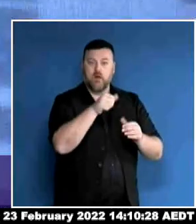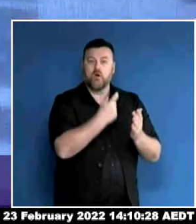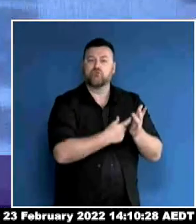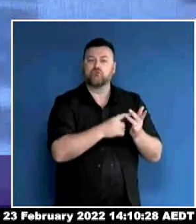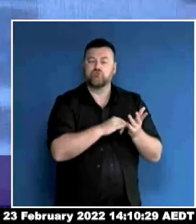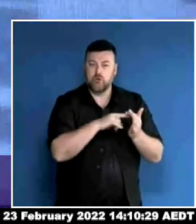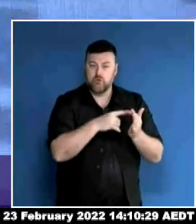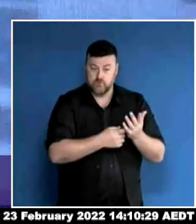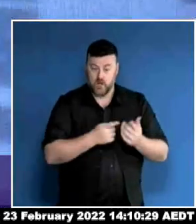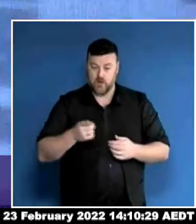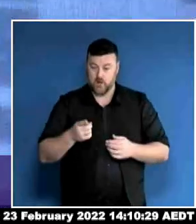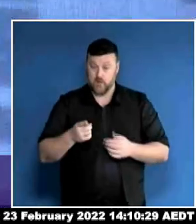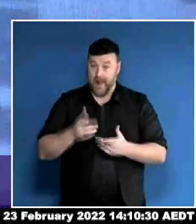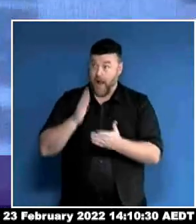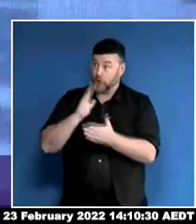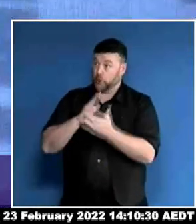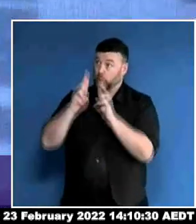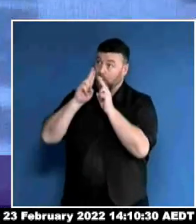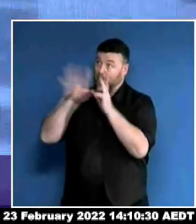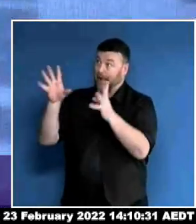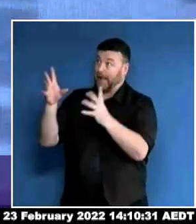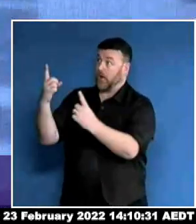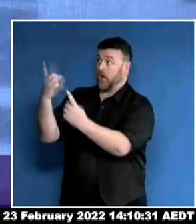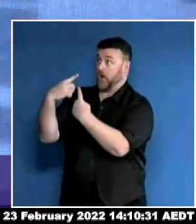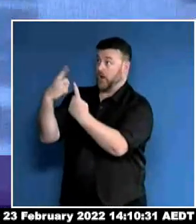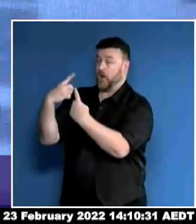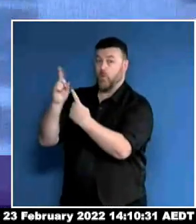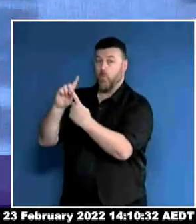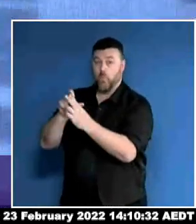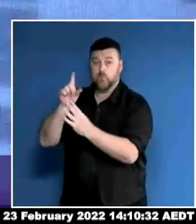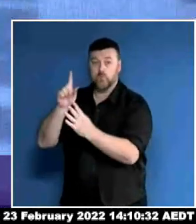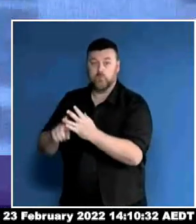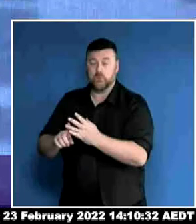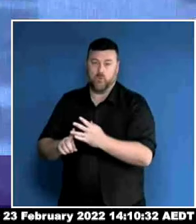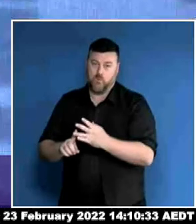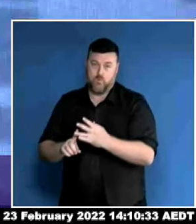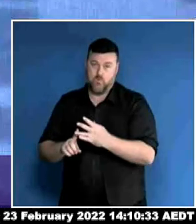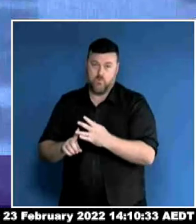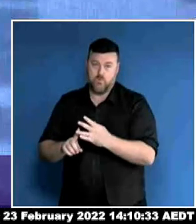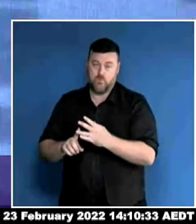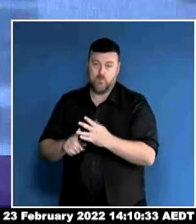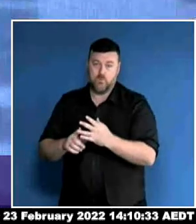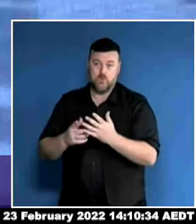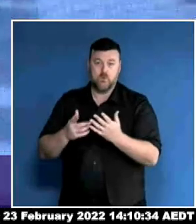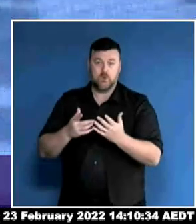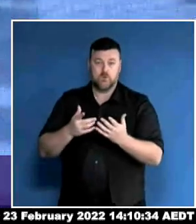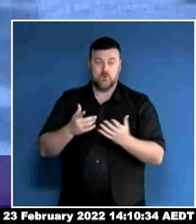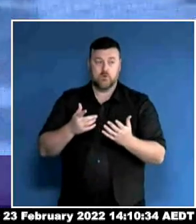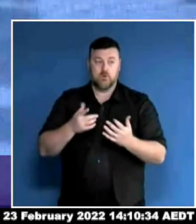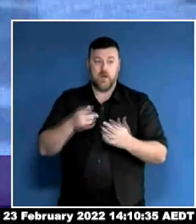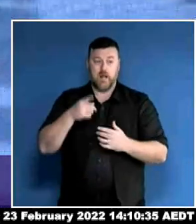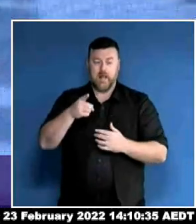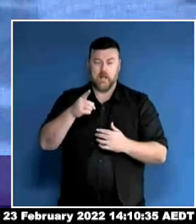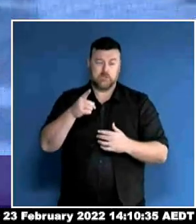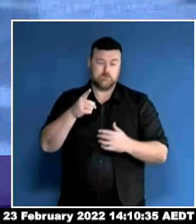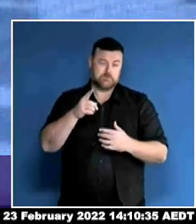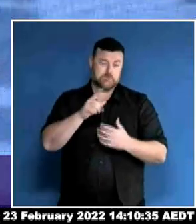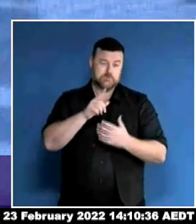number of the participants, and it wasn't until October or November 2019 that you got